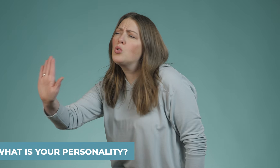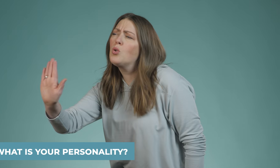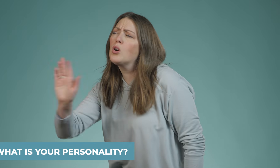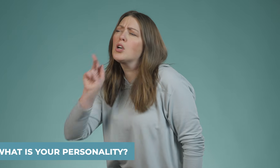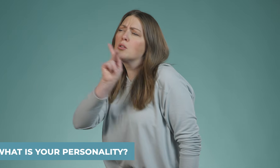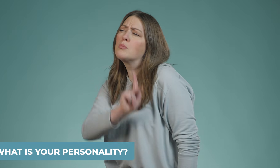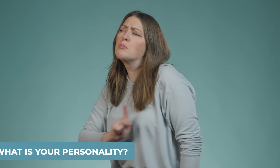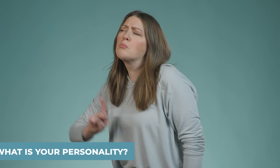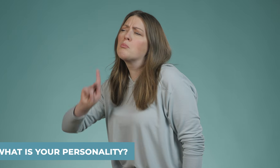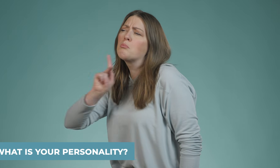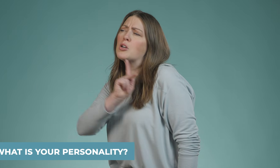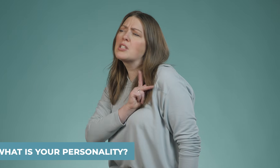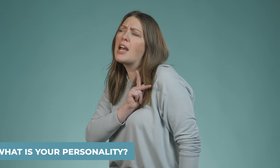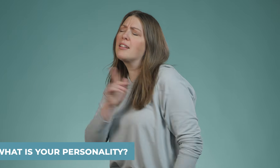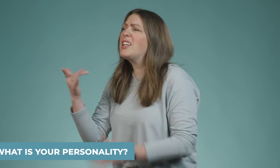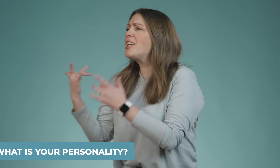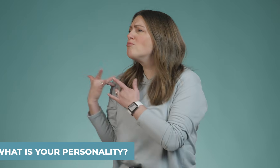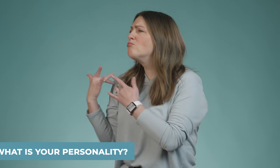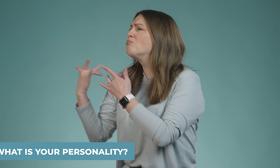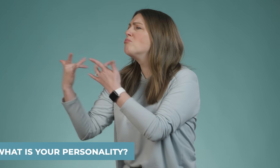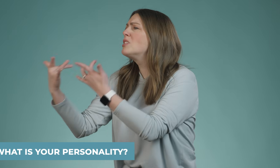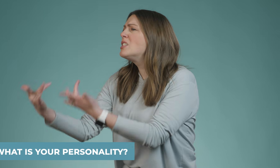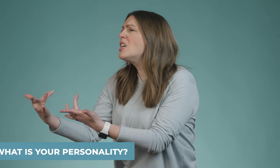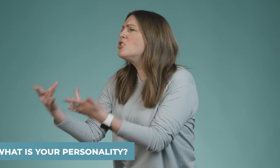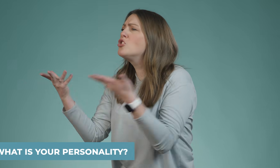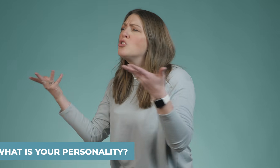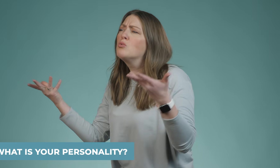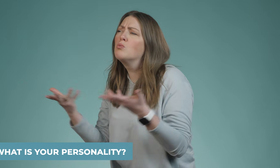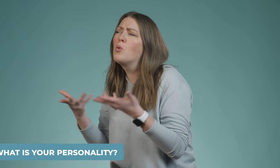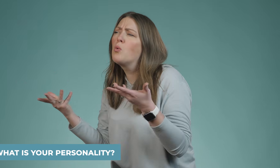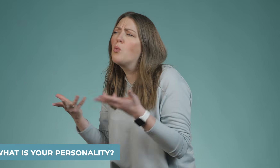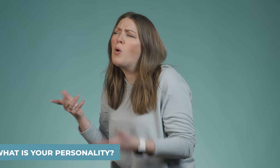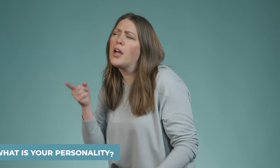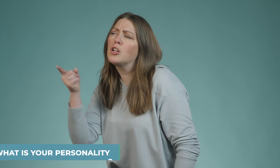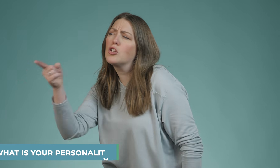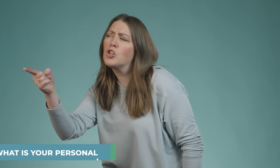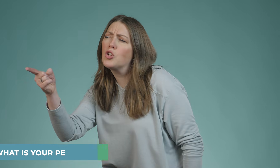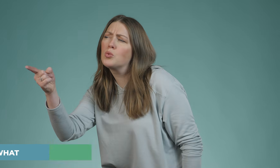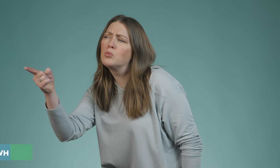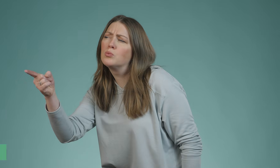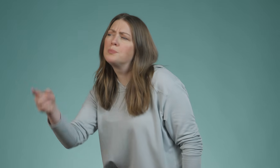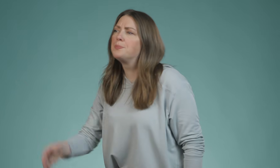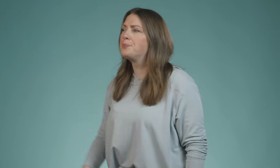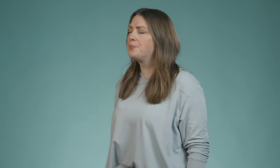Your personality tend to what you?